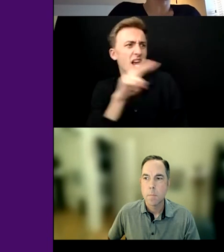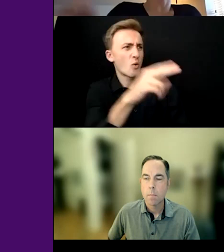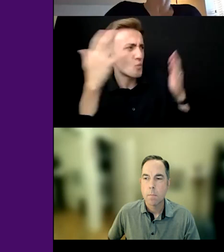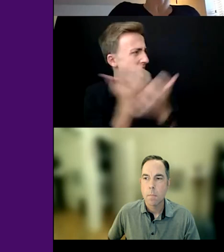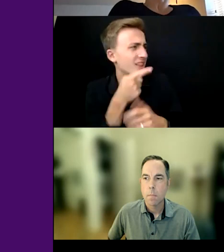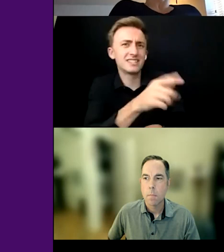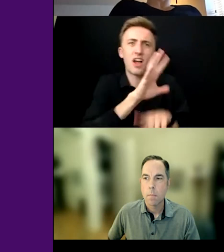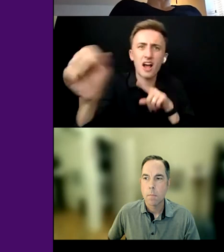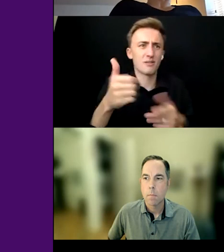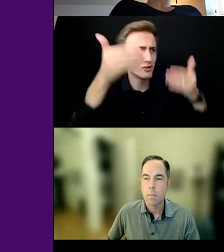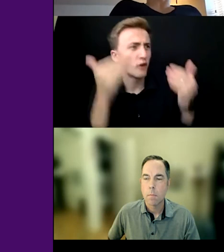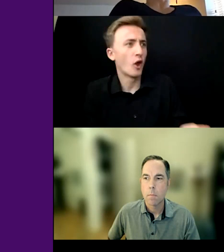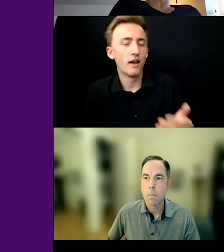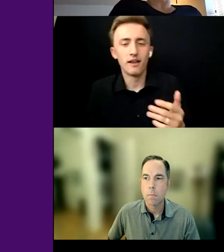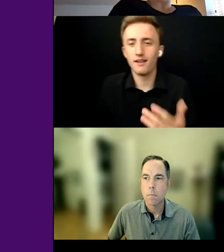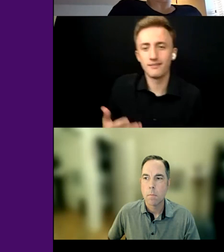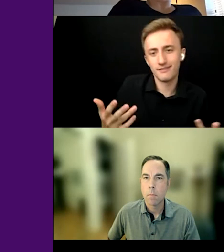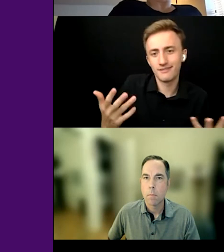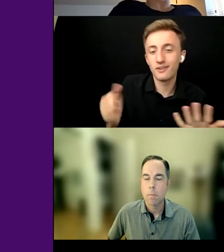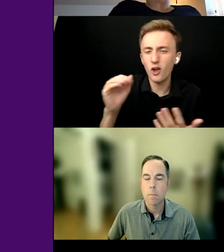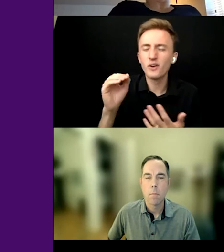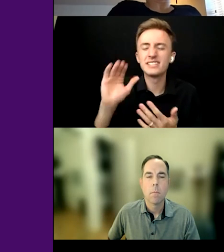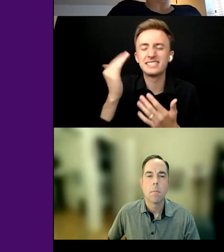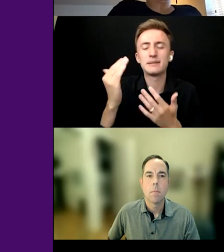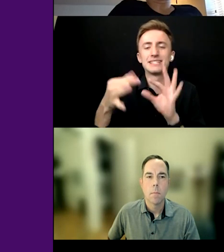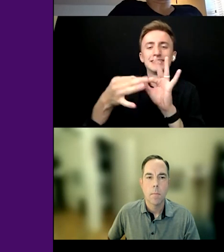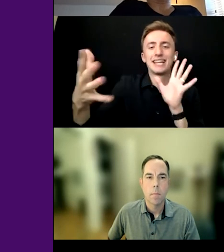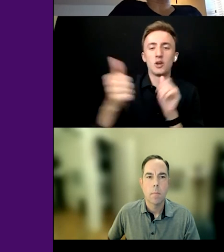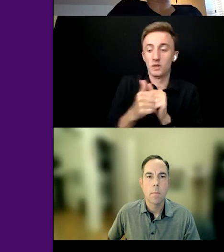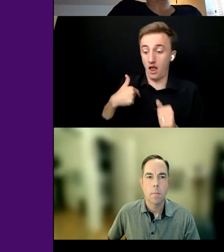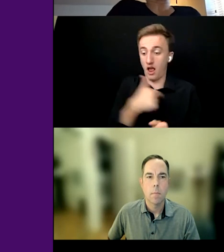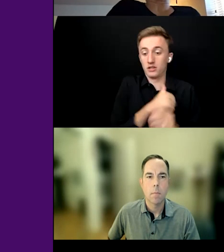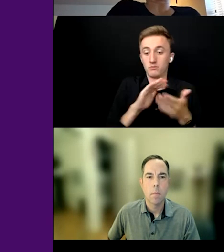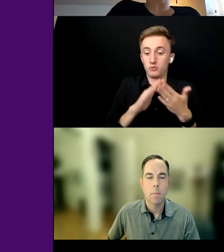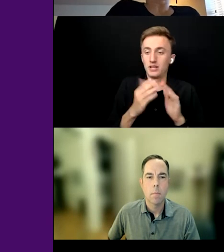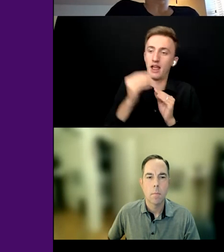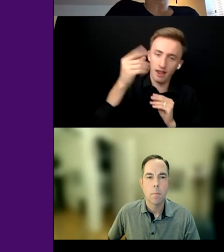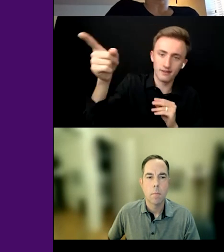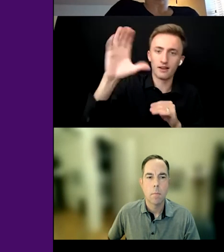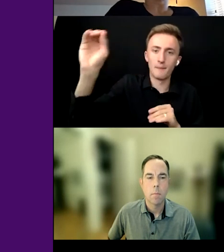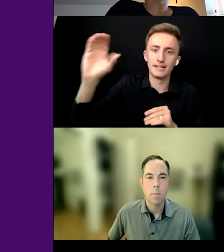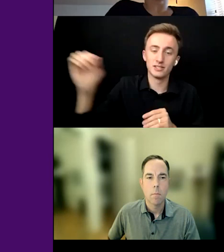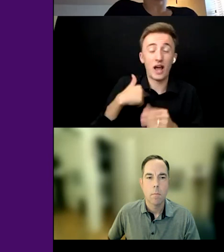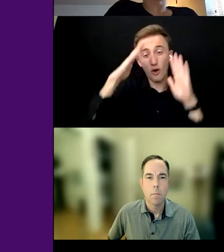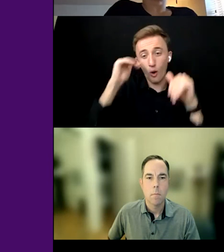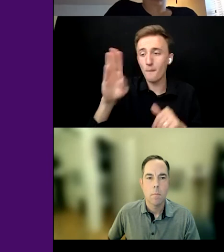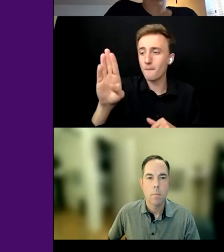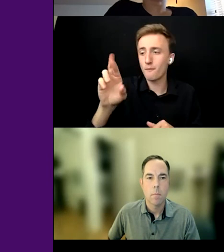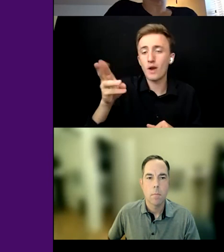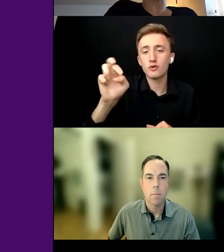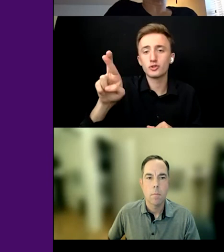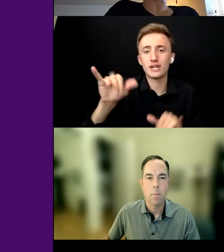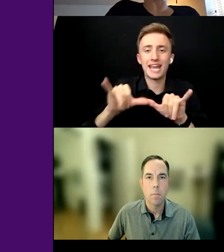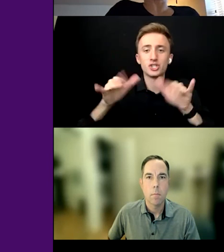do it. So there is a disconnect. And I'm really hoping that browser engineers will get interested